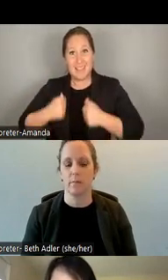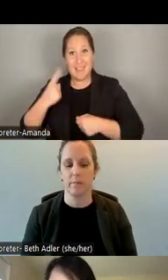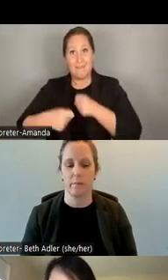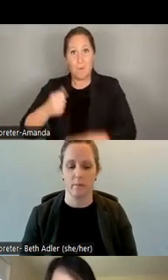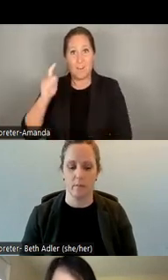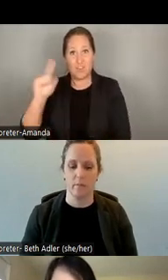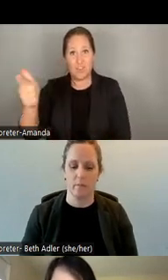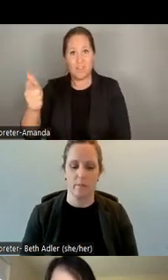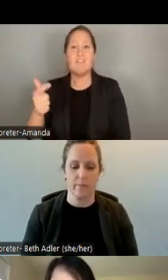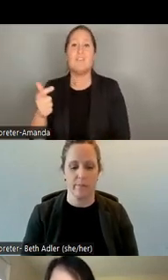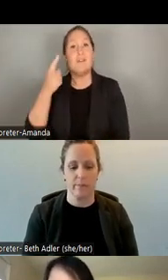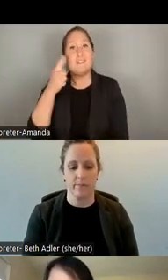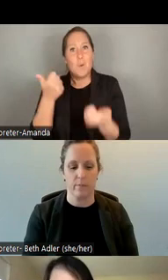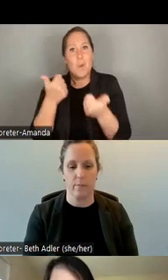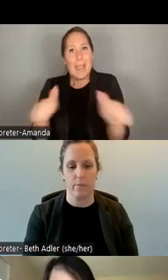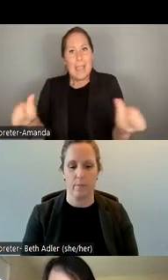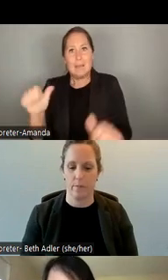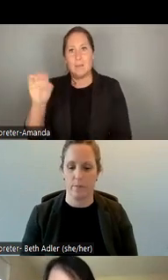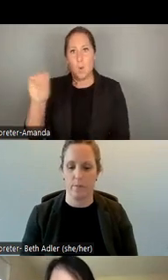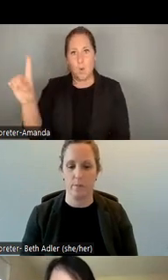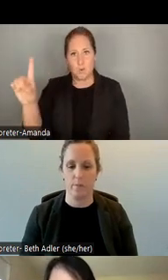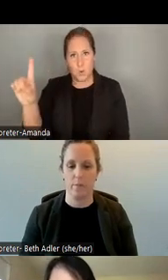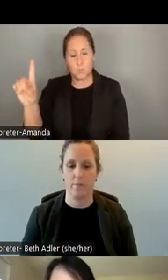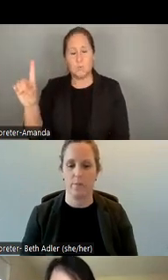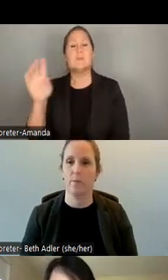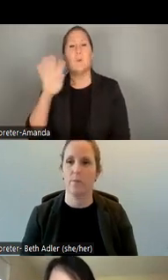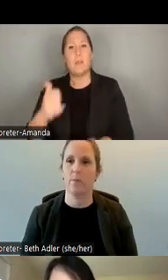and it can be easily administered and I think this is the powerful way that we can save lives